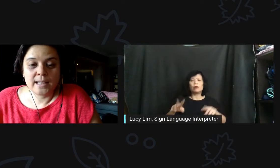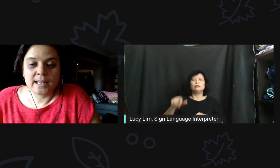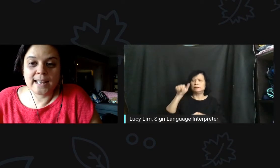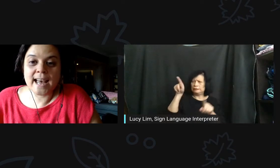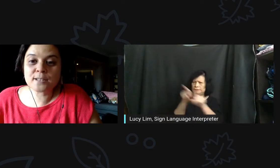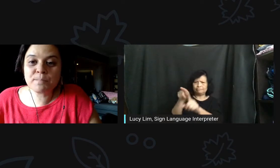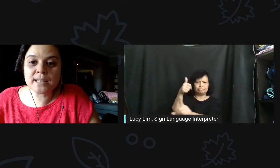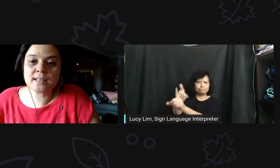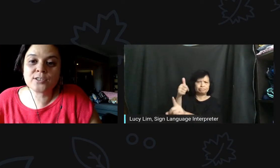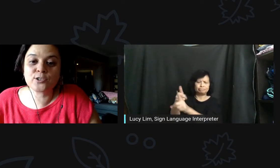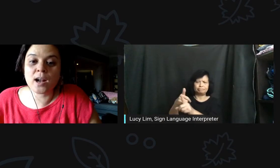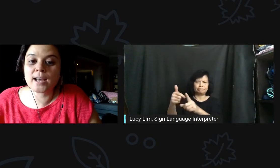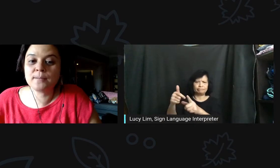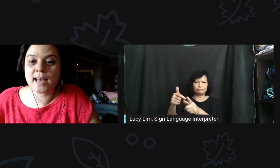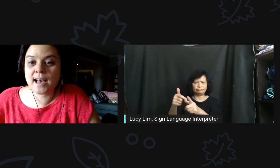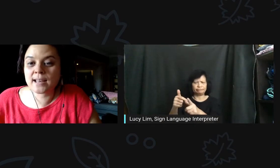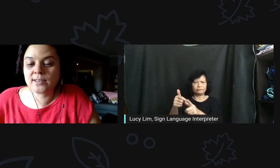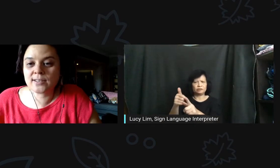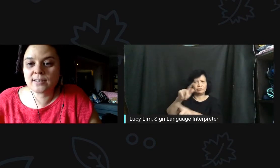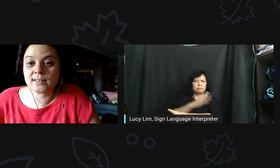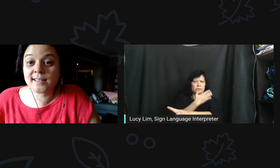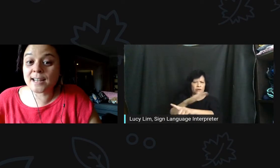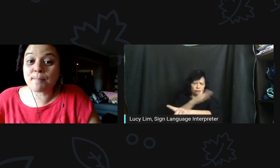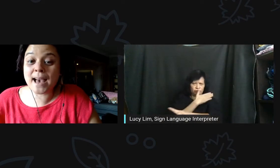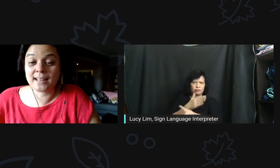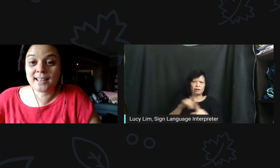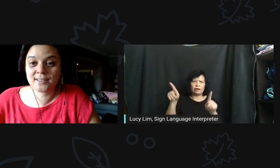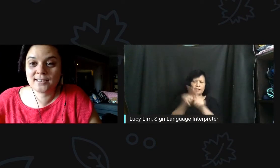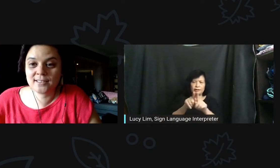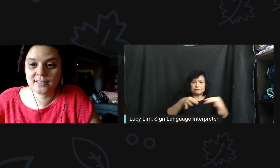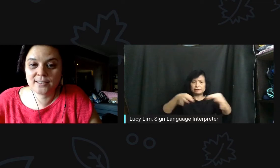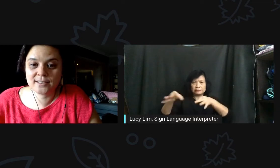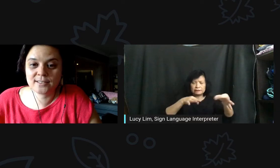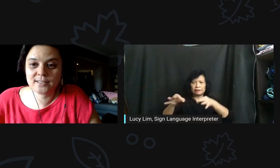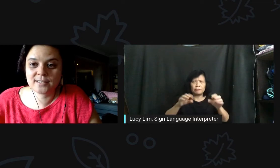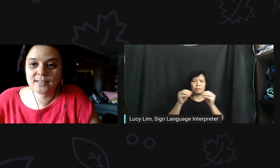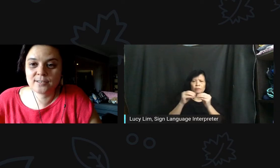It has been described as cinematic.